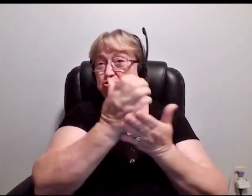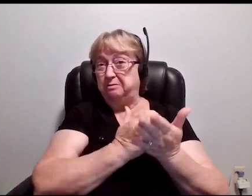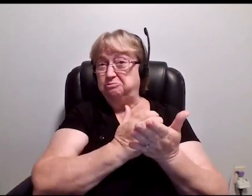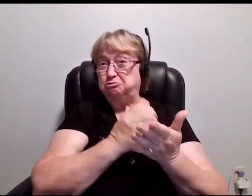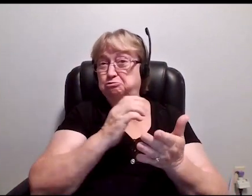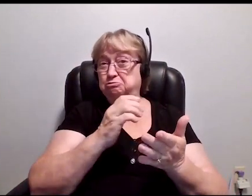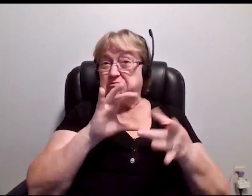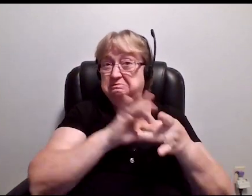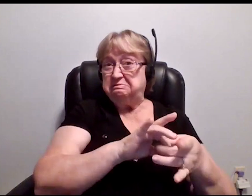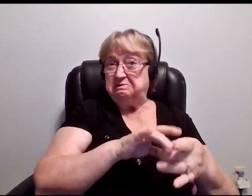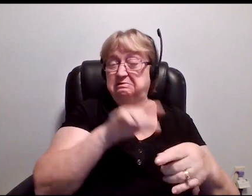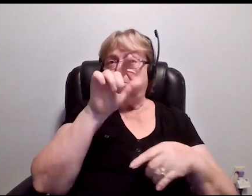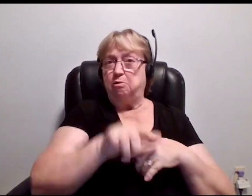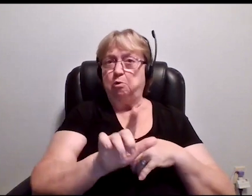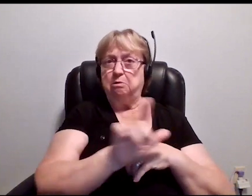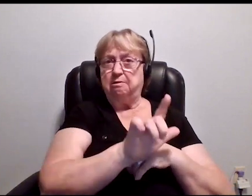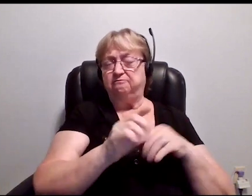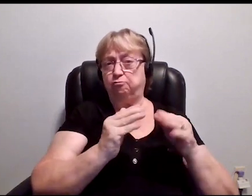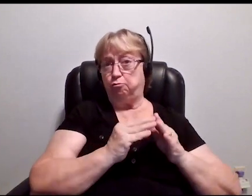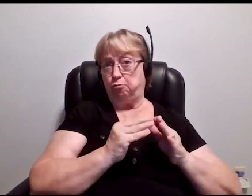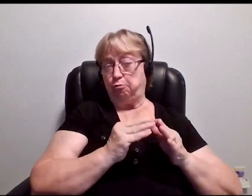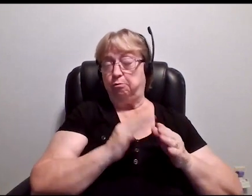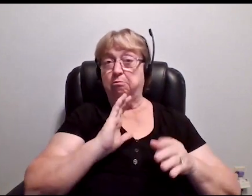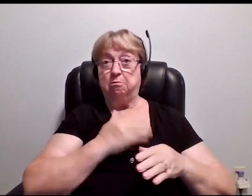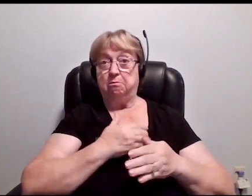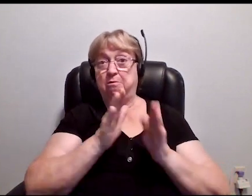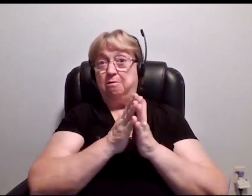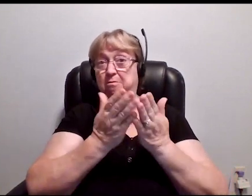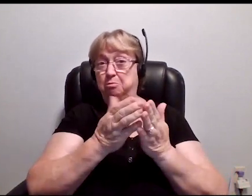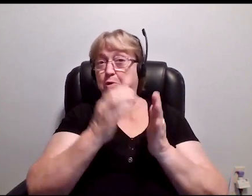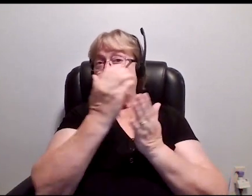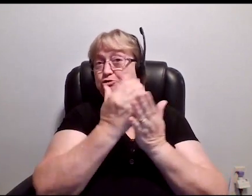to the book chapter. Our book chapter was chosen as the free version,